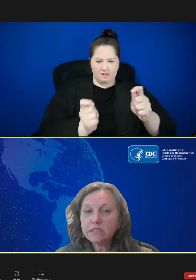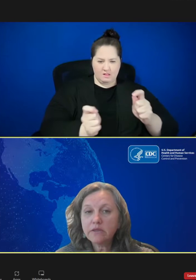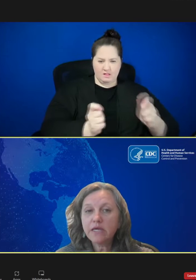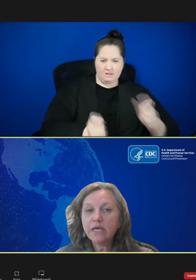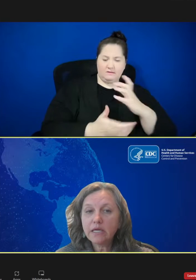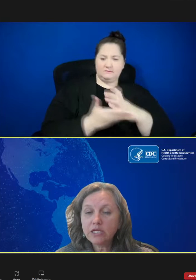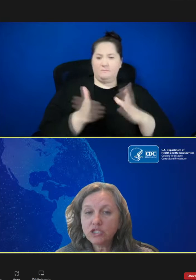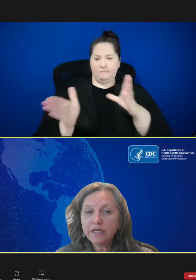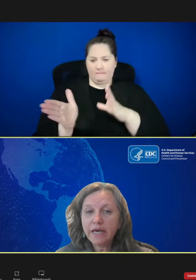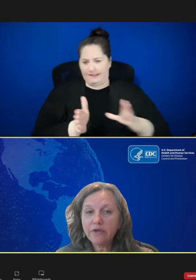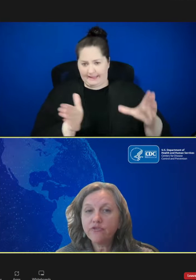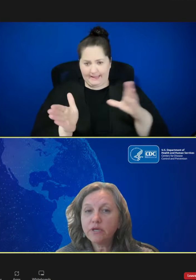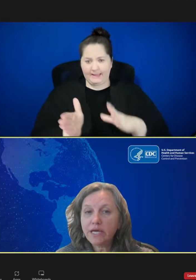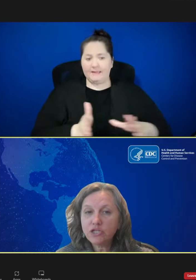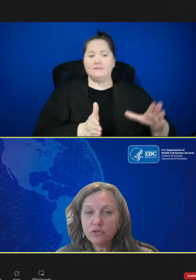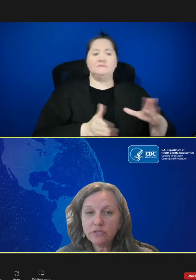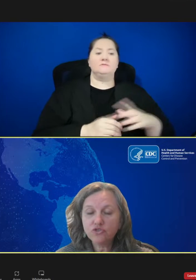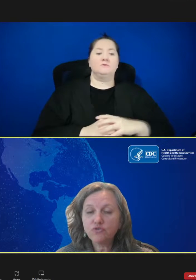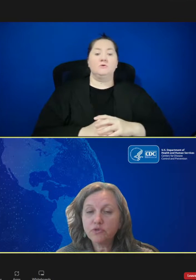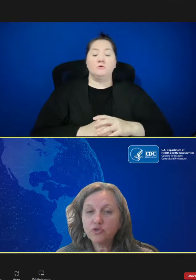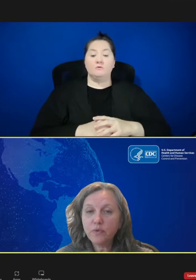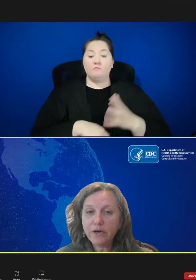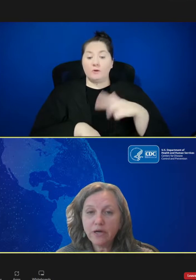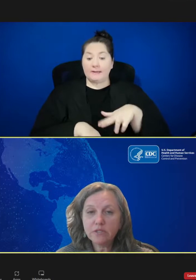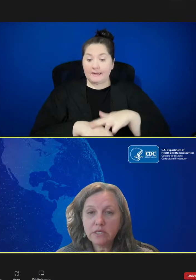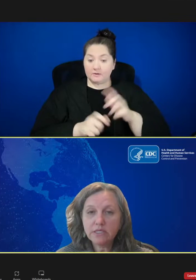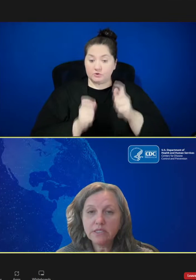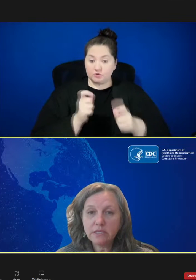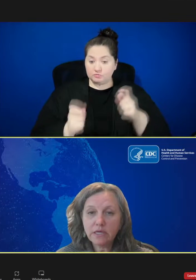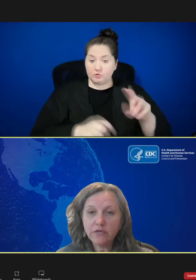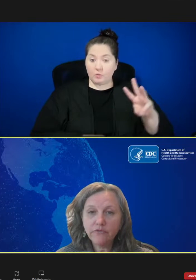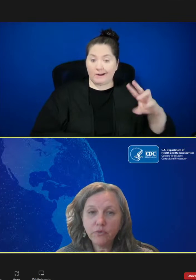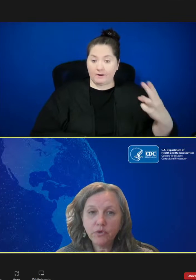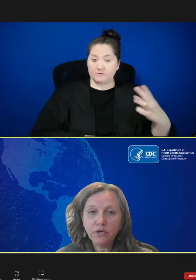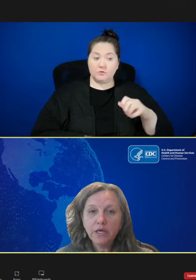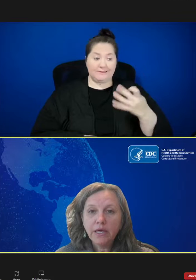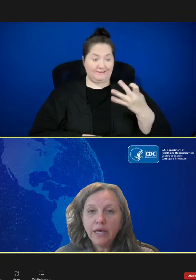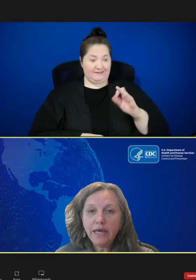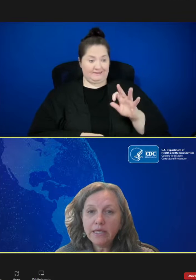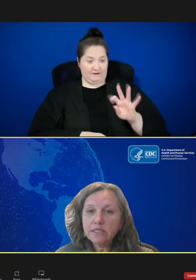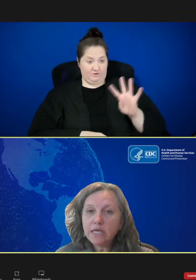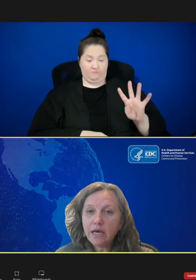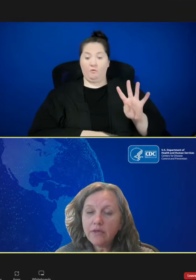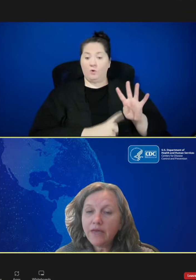that they initially had for a national distribution warehouse in 1994. And that